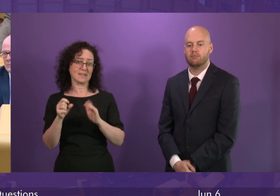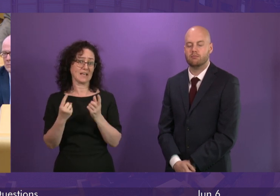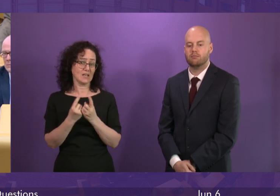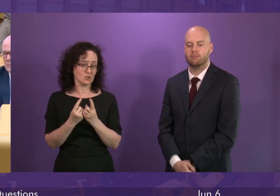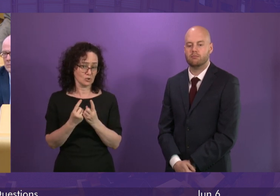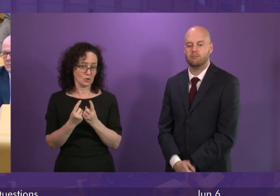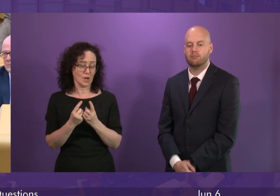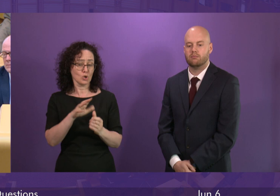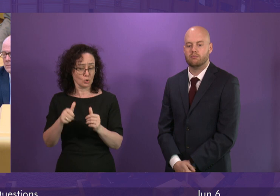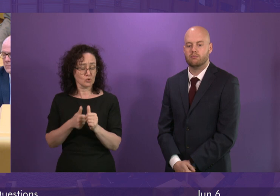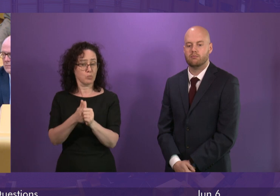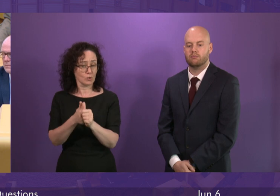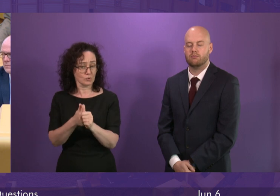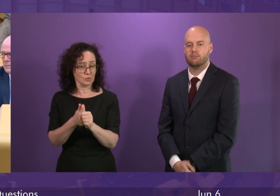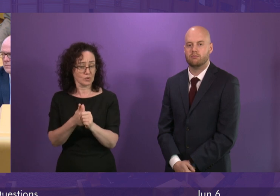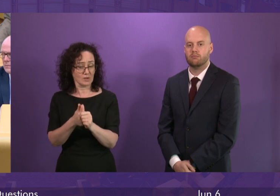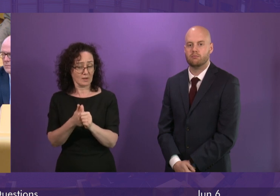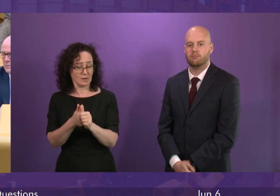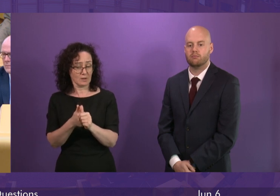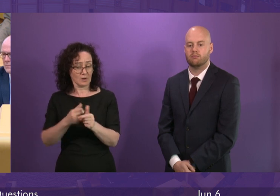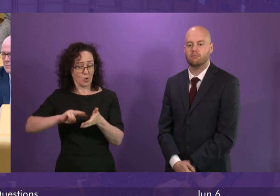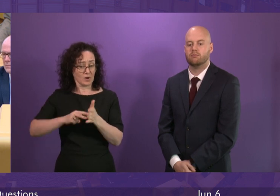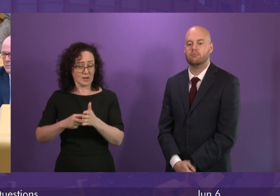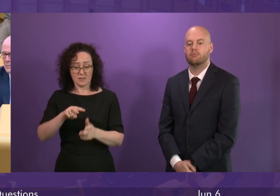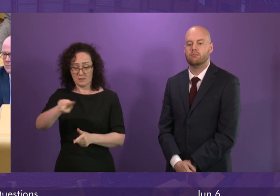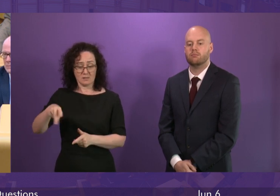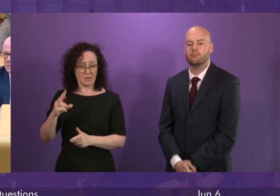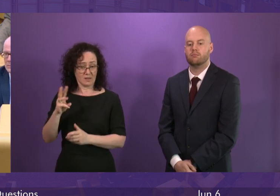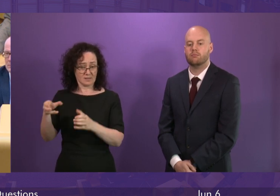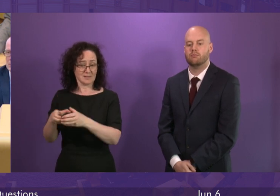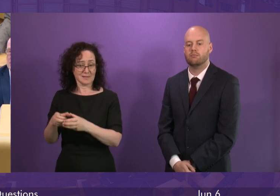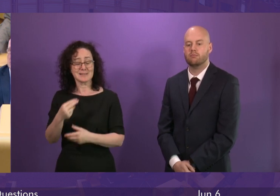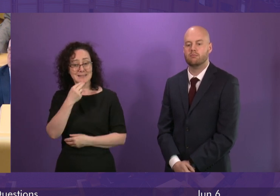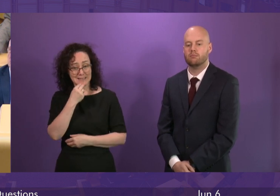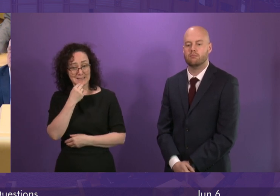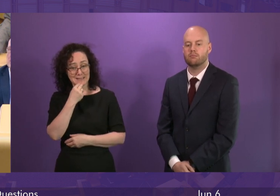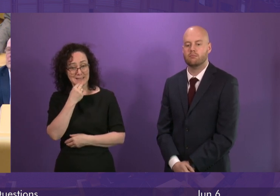security and certainty that third sector organisations want. Ministers will be happy to update Parliament